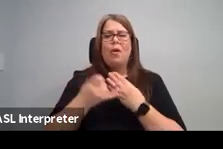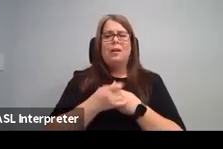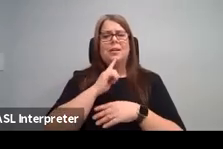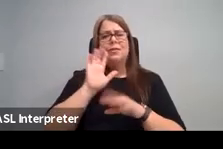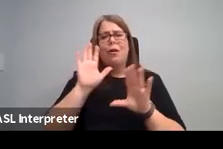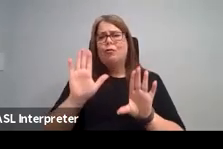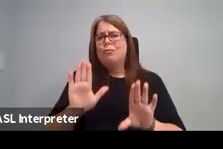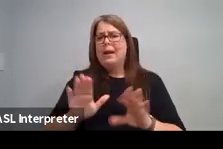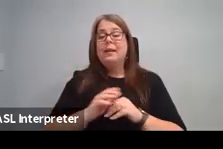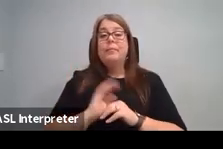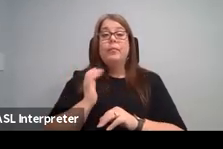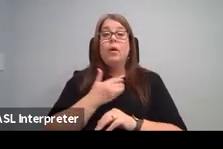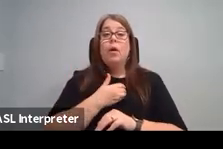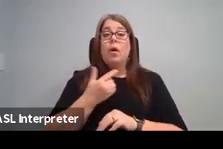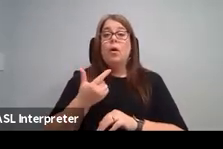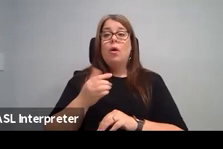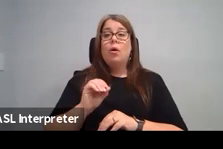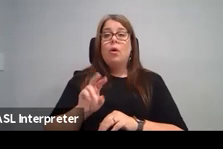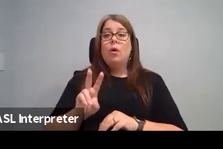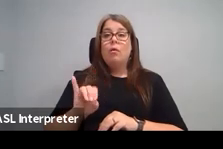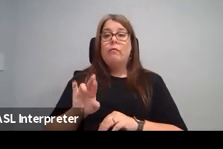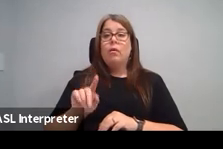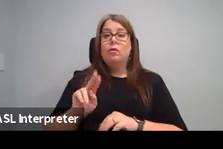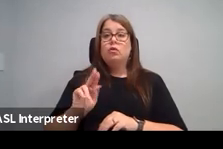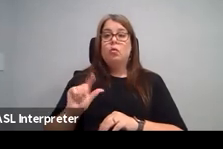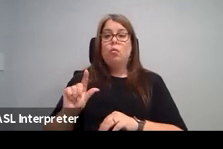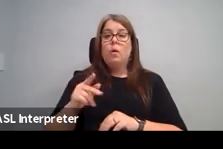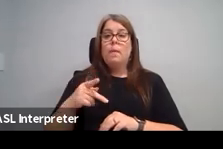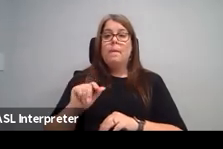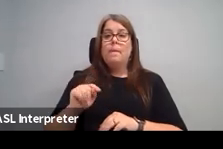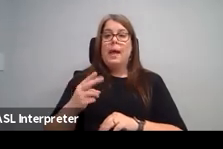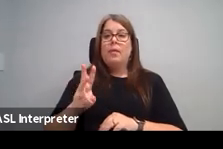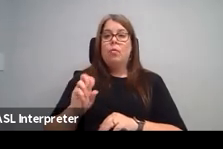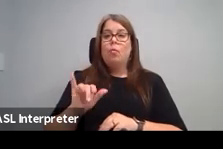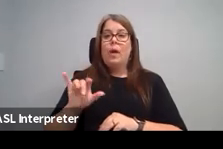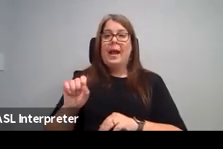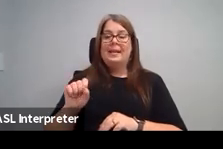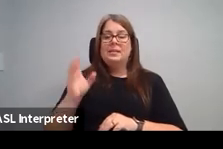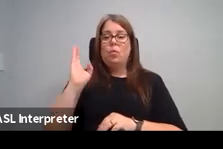Jewyl Alderson Clarke, SDCOE: Our goal virtual Career Pathways conference we have coming up in October, I have someone who's going to speak about podcasting.